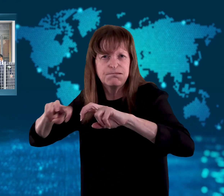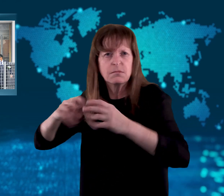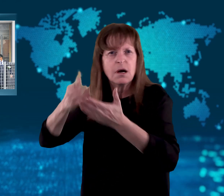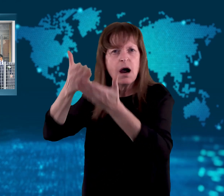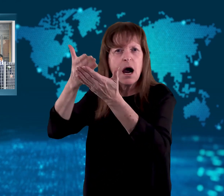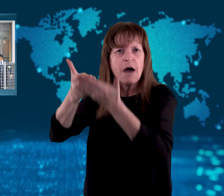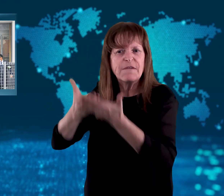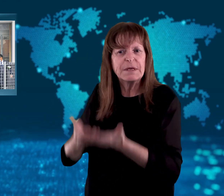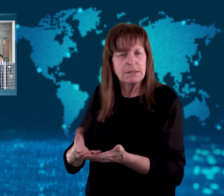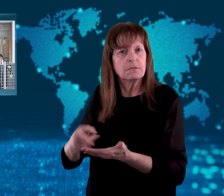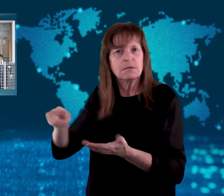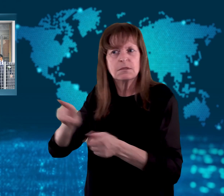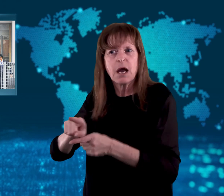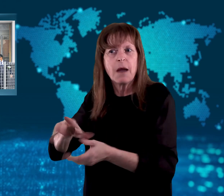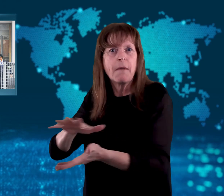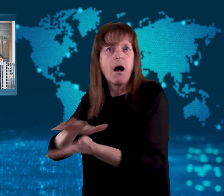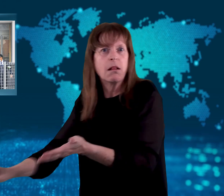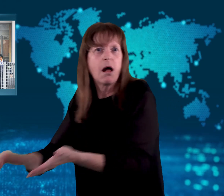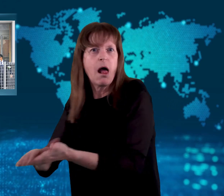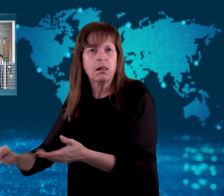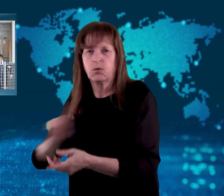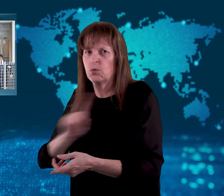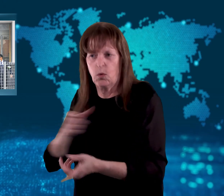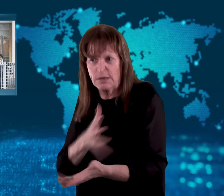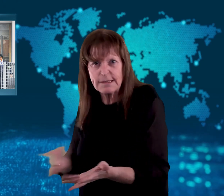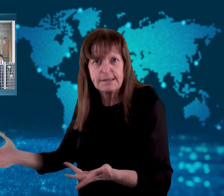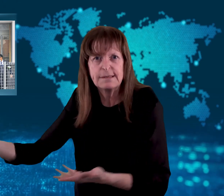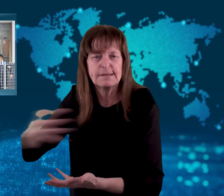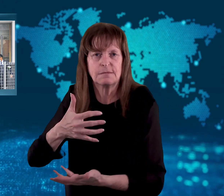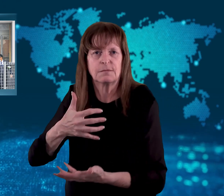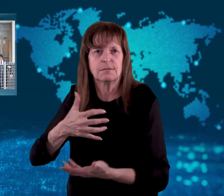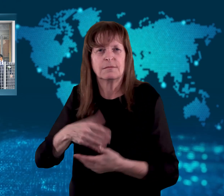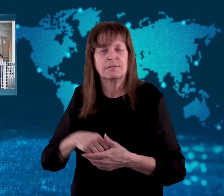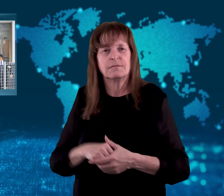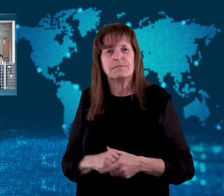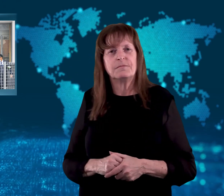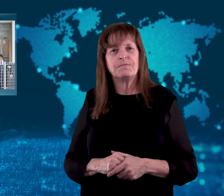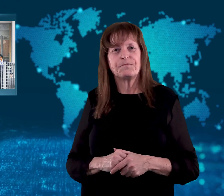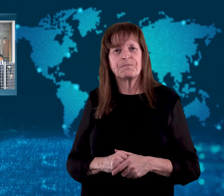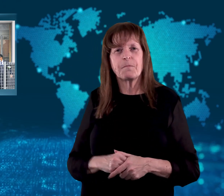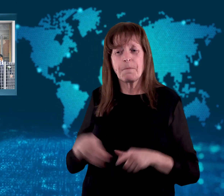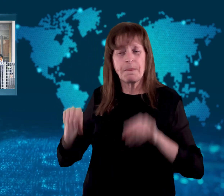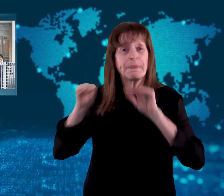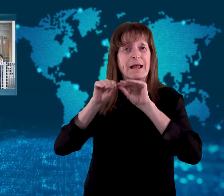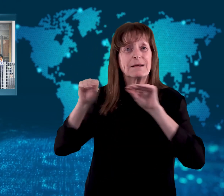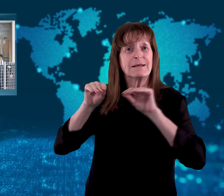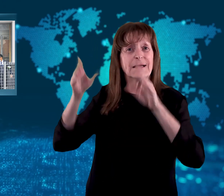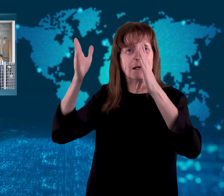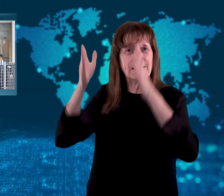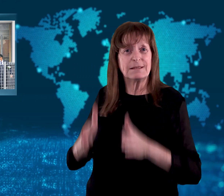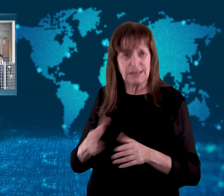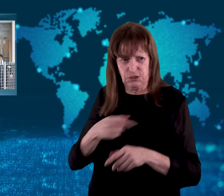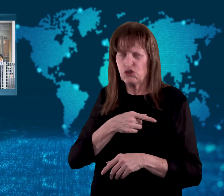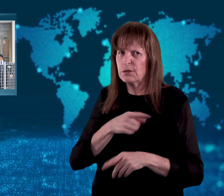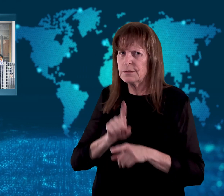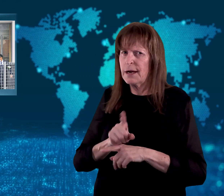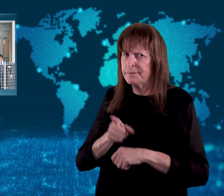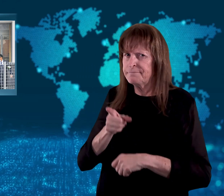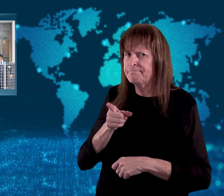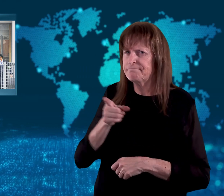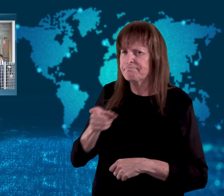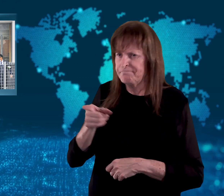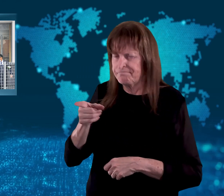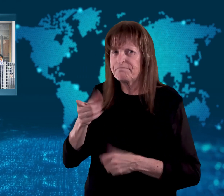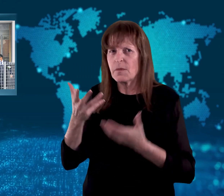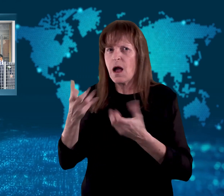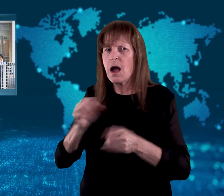The teachers were allegedly involved in 15 cases of abuse between the months of